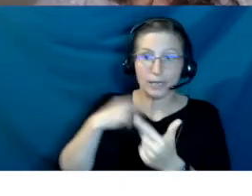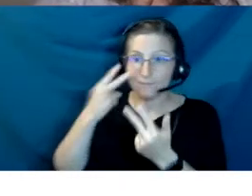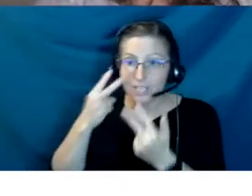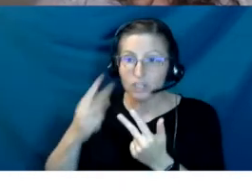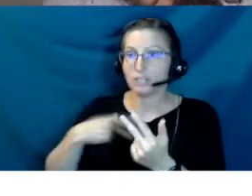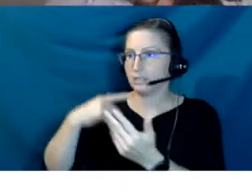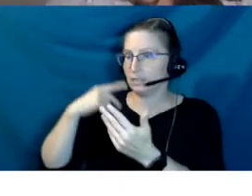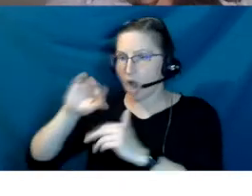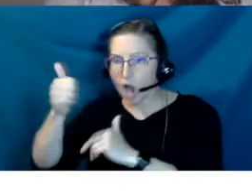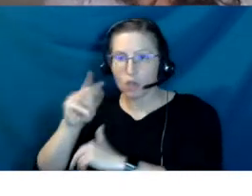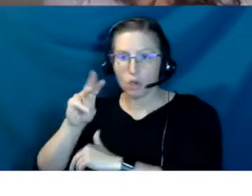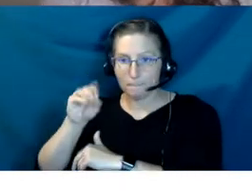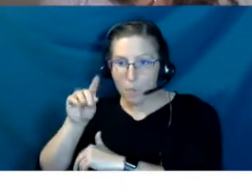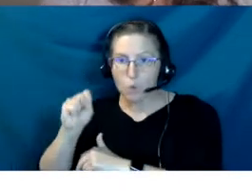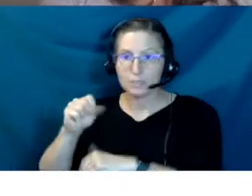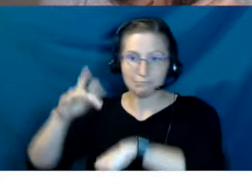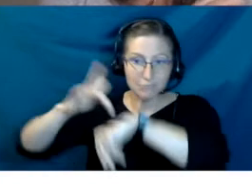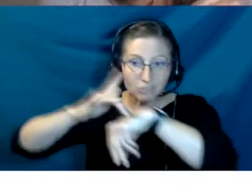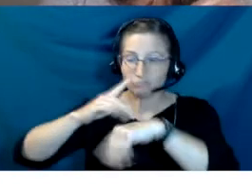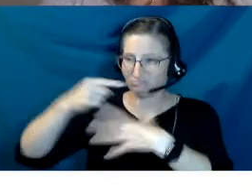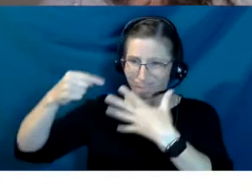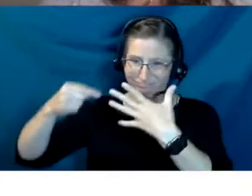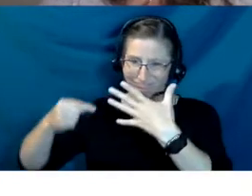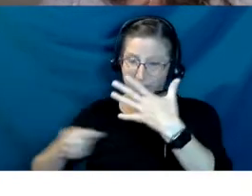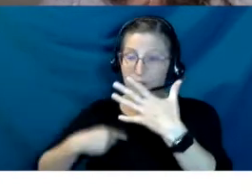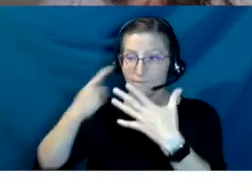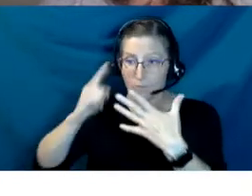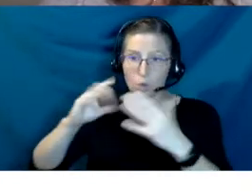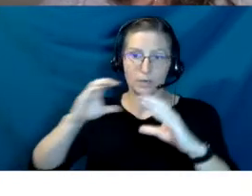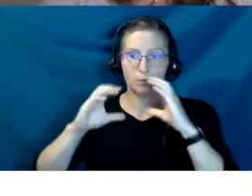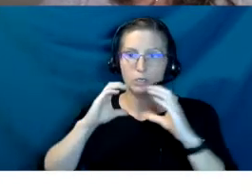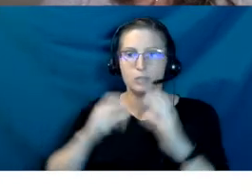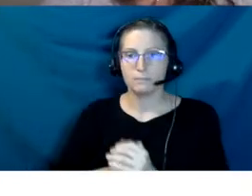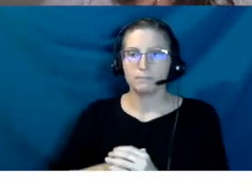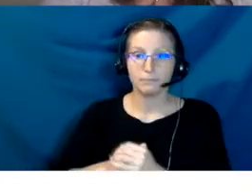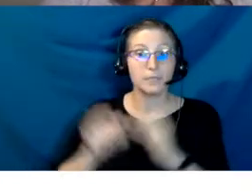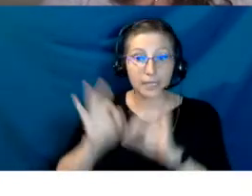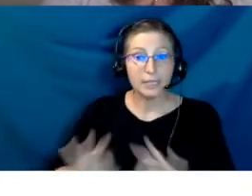It is important to just kind of know that when you identify a child as being deafblind